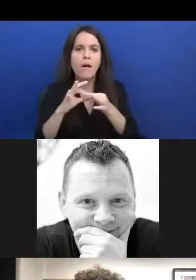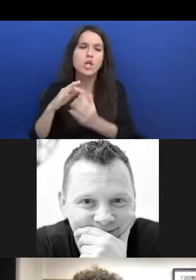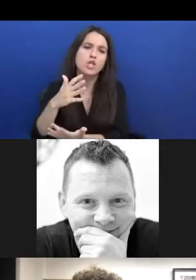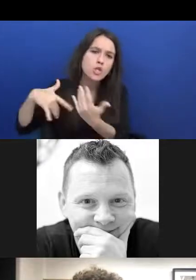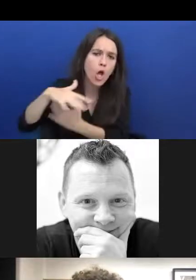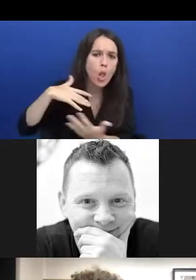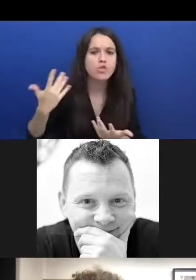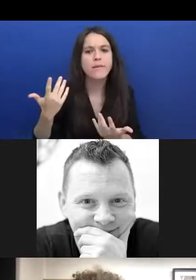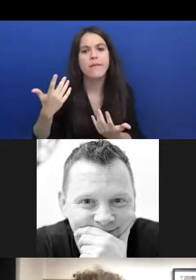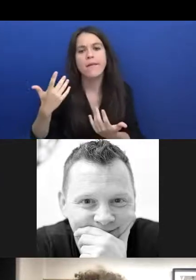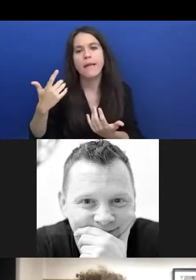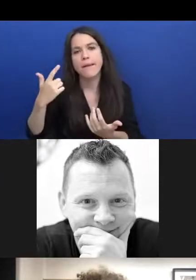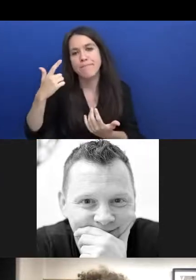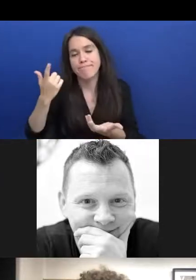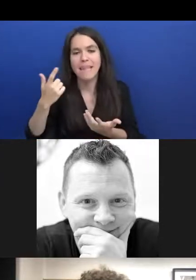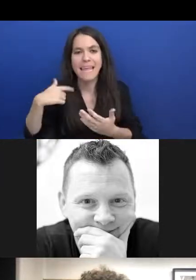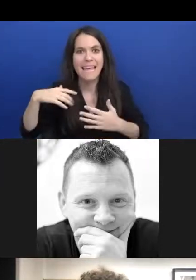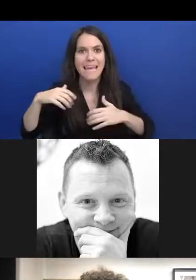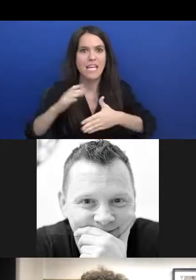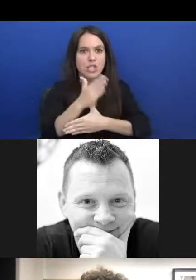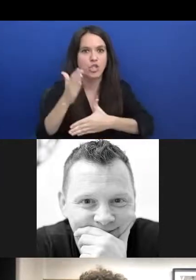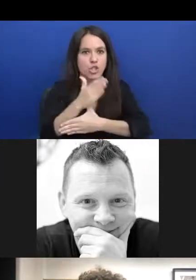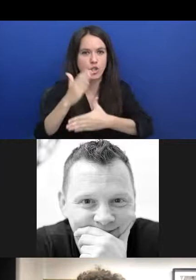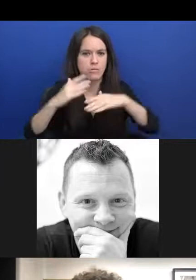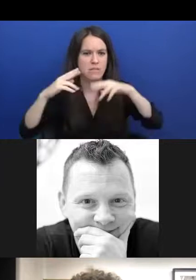and one of the other things people are really developing now in the field is quantitative